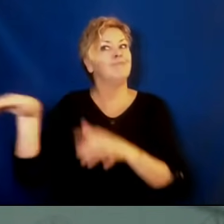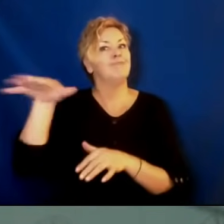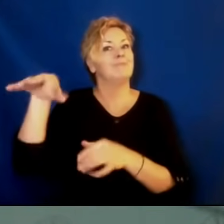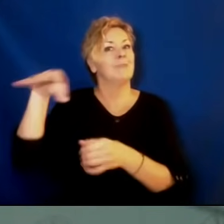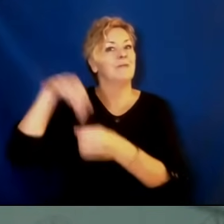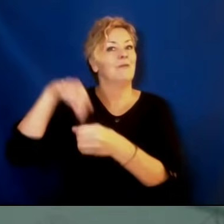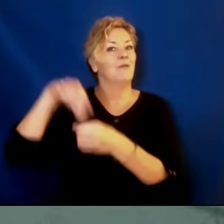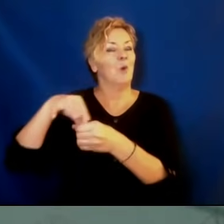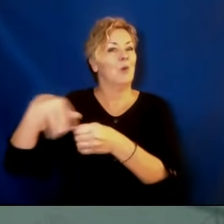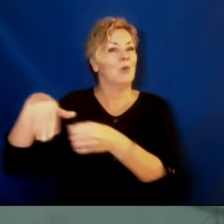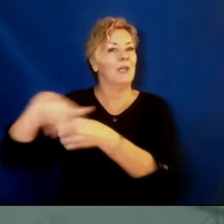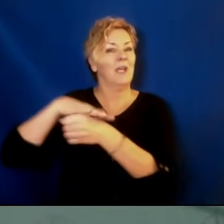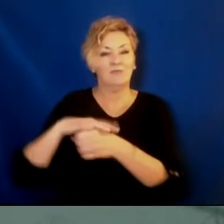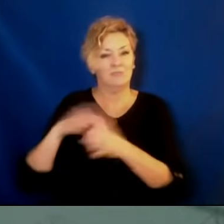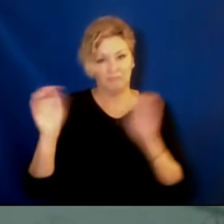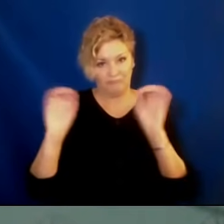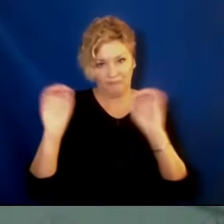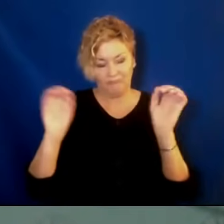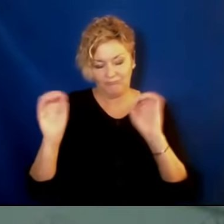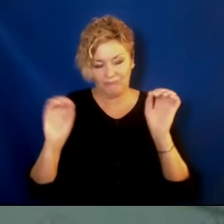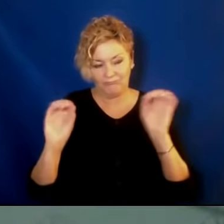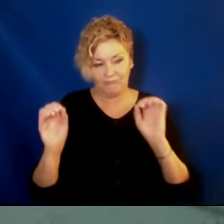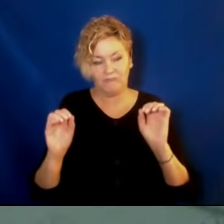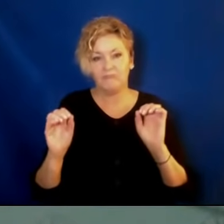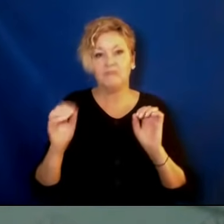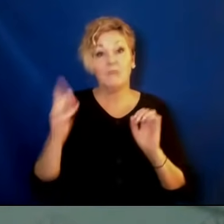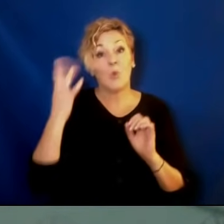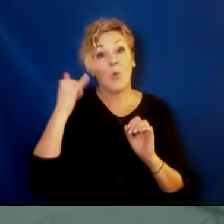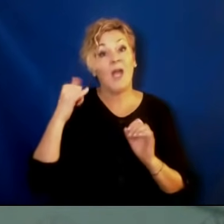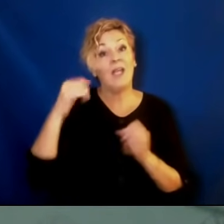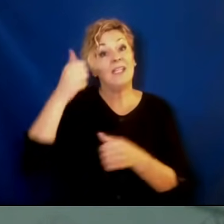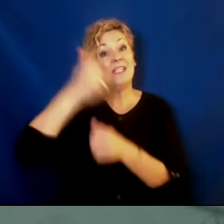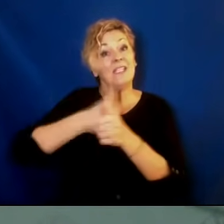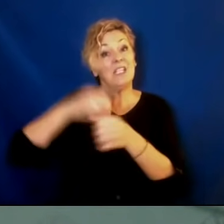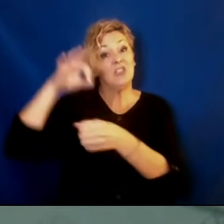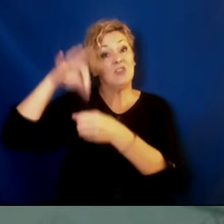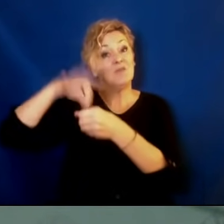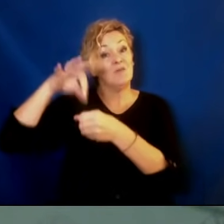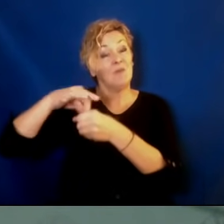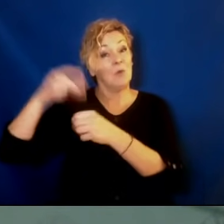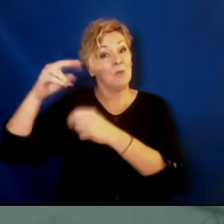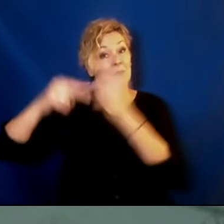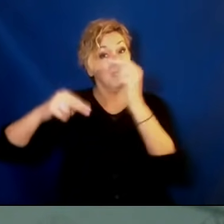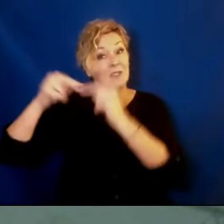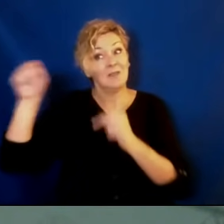There has been no, to my knowledge, no transmission associated with polling stations.